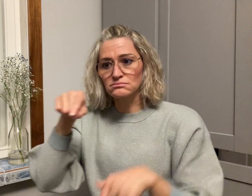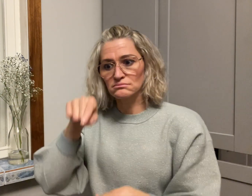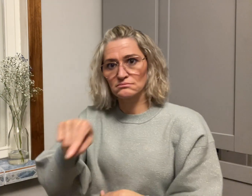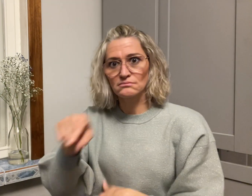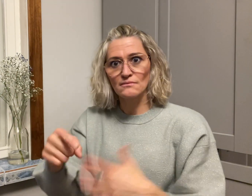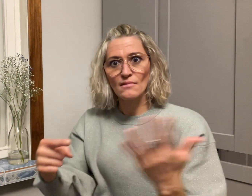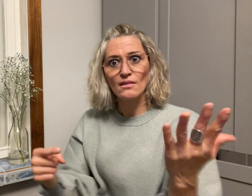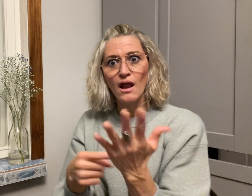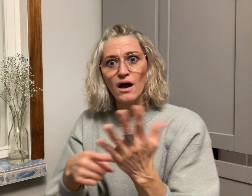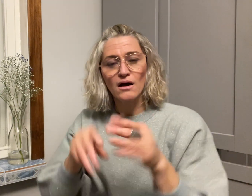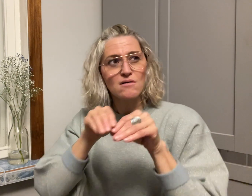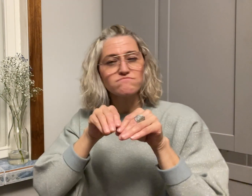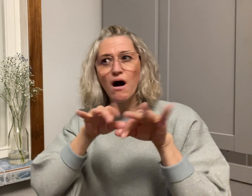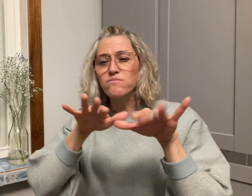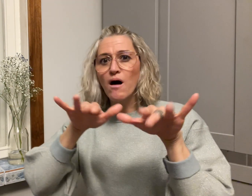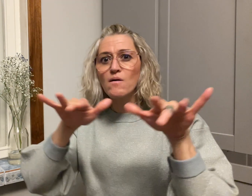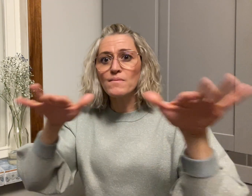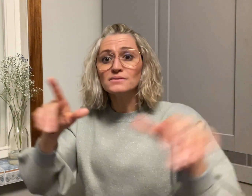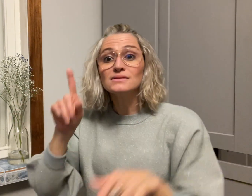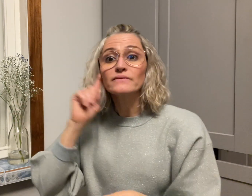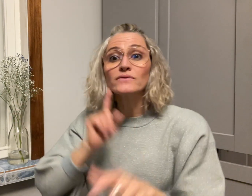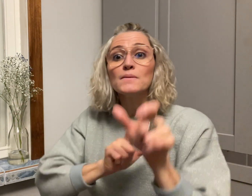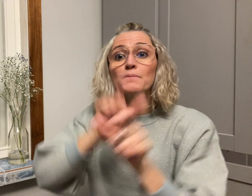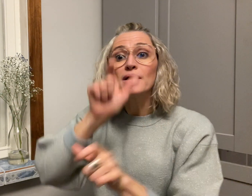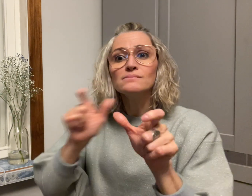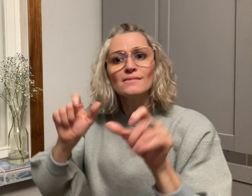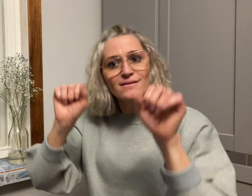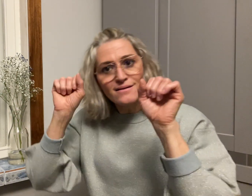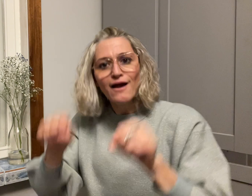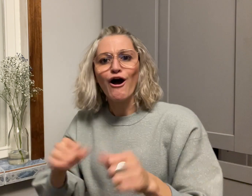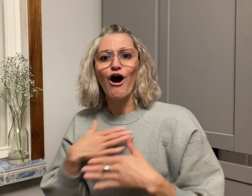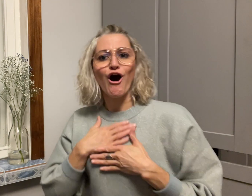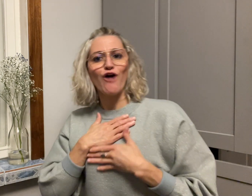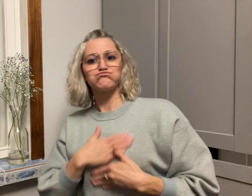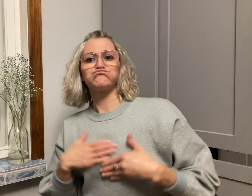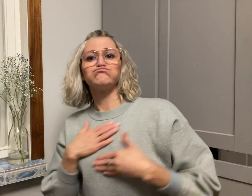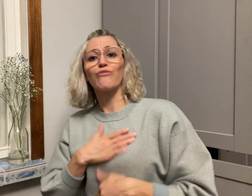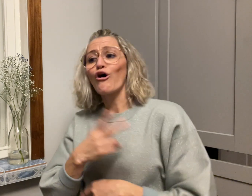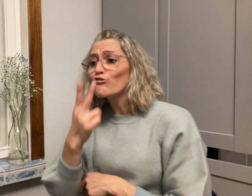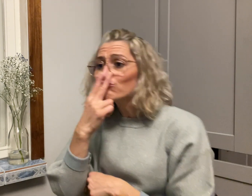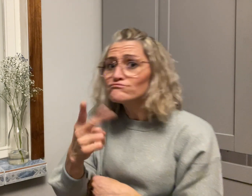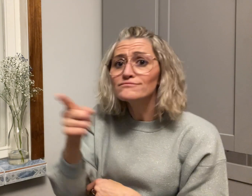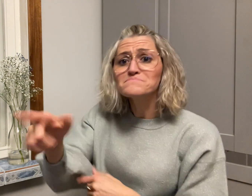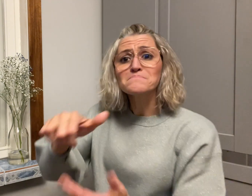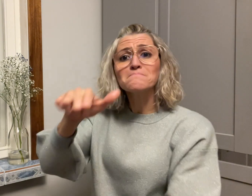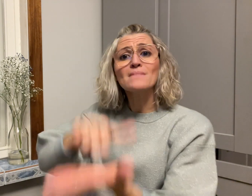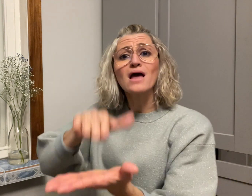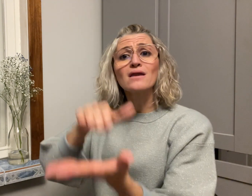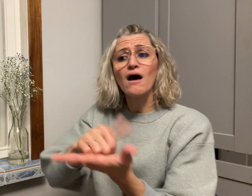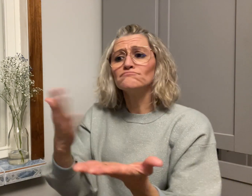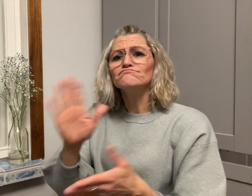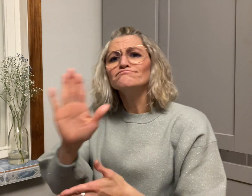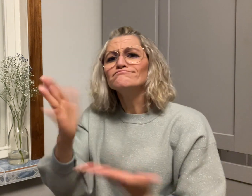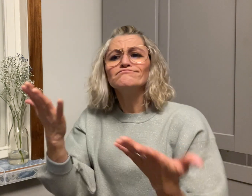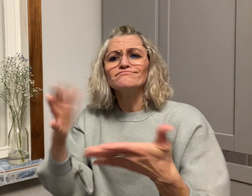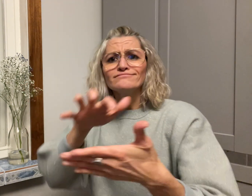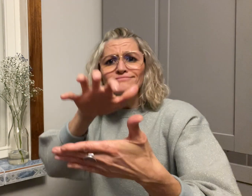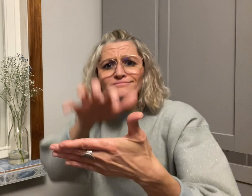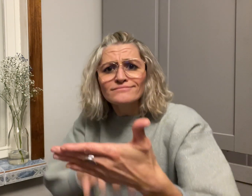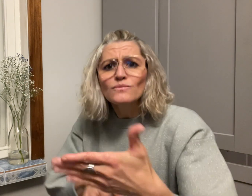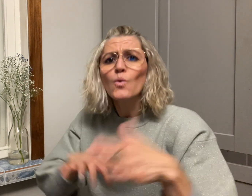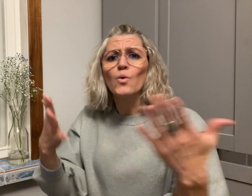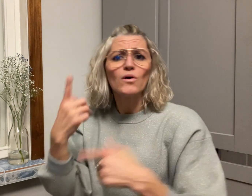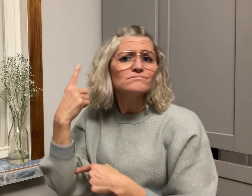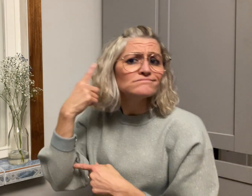With widespread use of this technology, Deaf people could